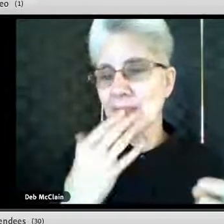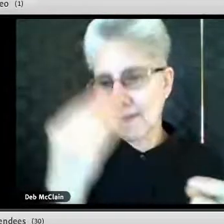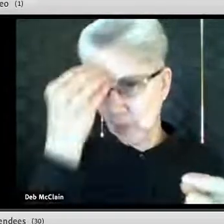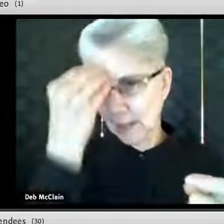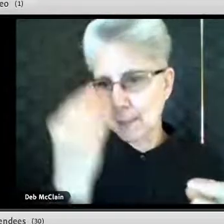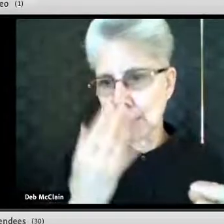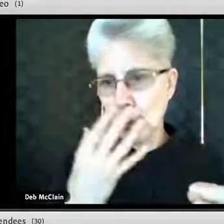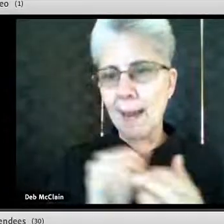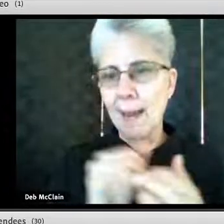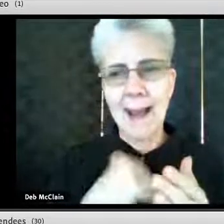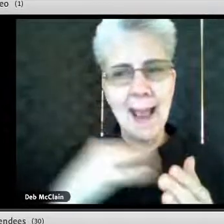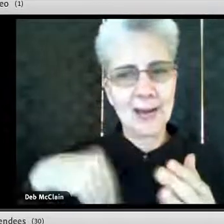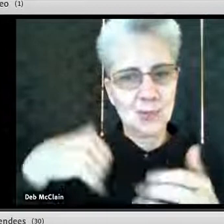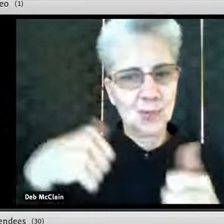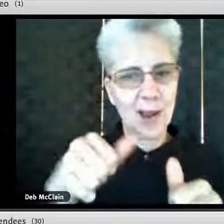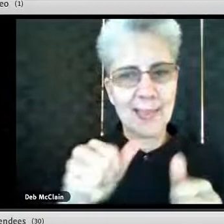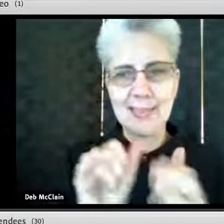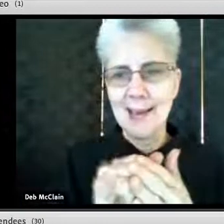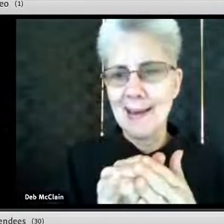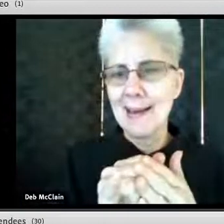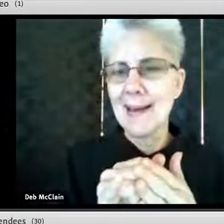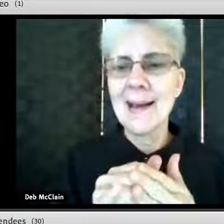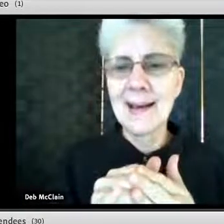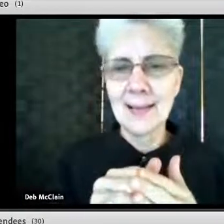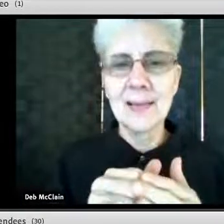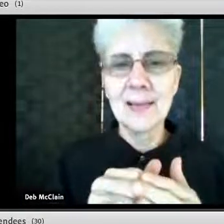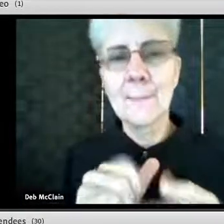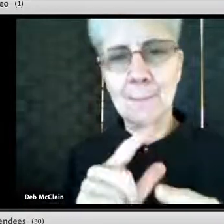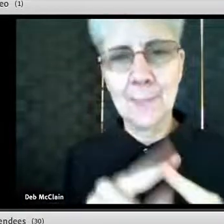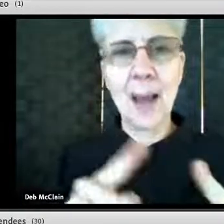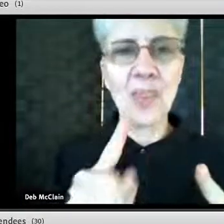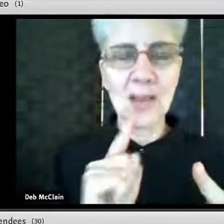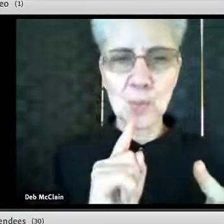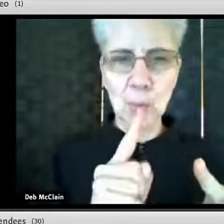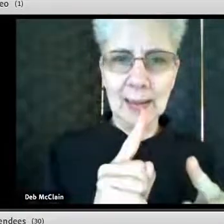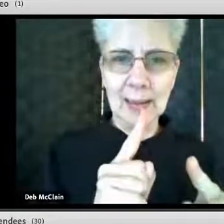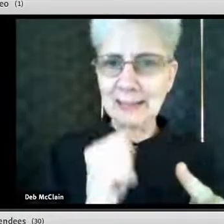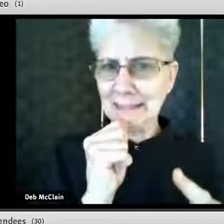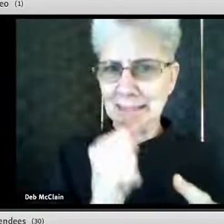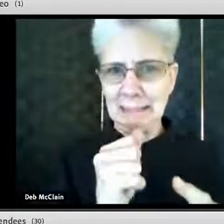Thank you for letting me know that. I had not tried that yet, but that's really unfortunate.